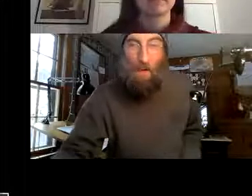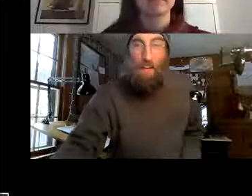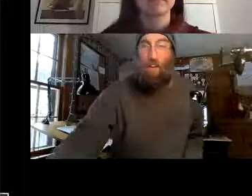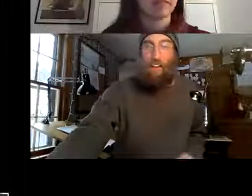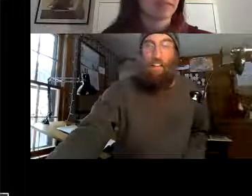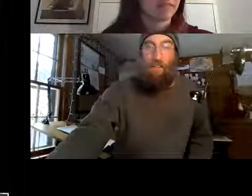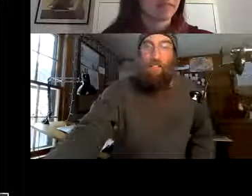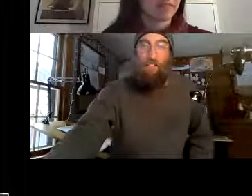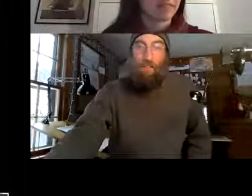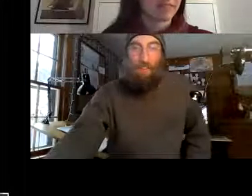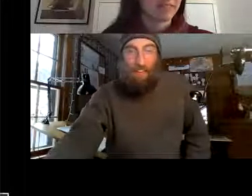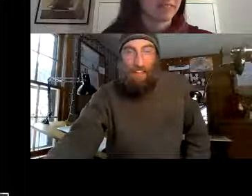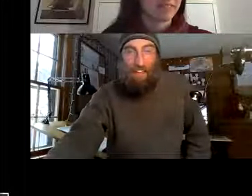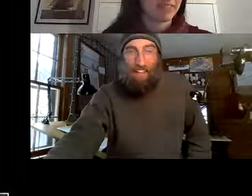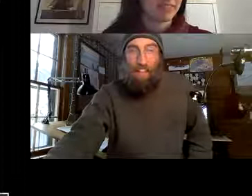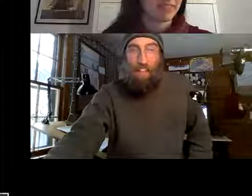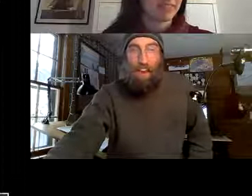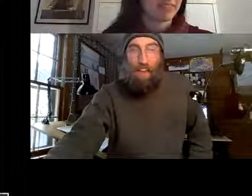the window again, that was so funny!